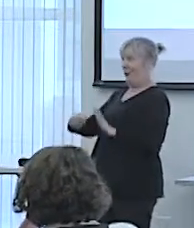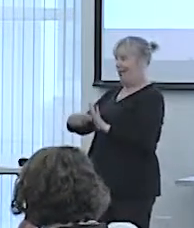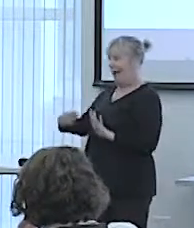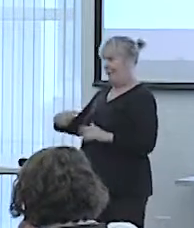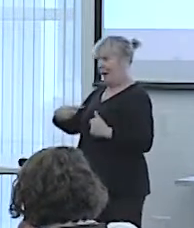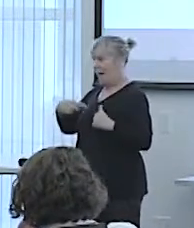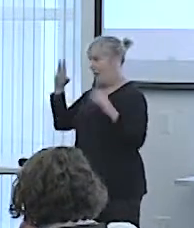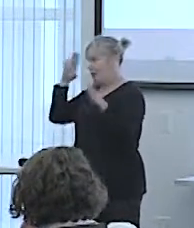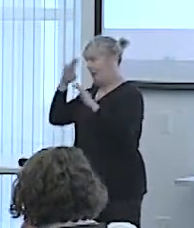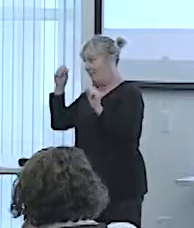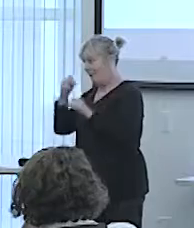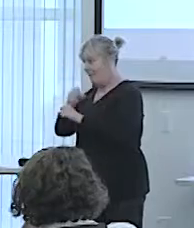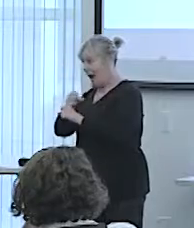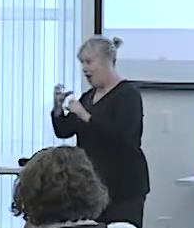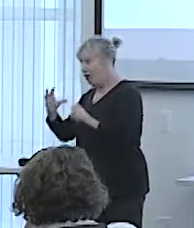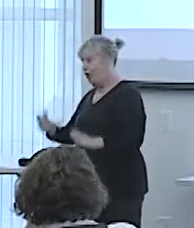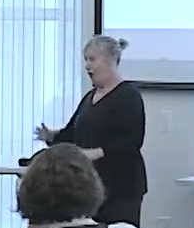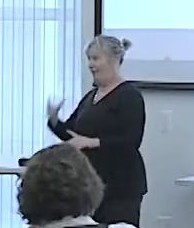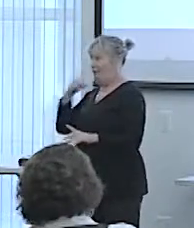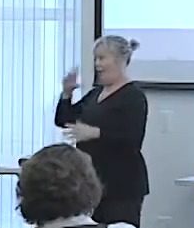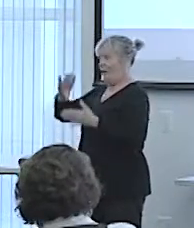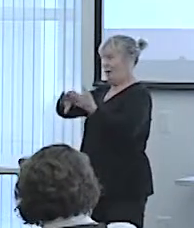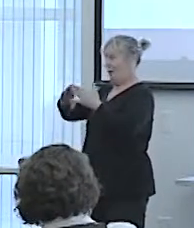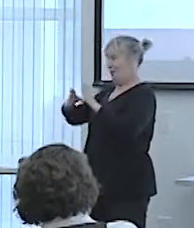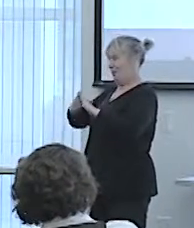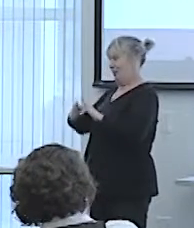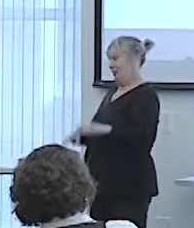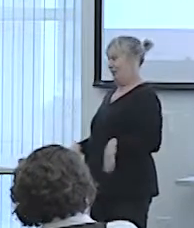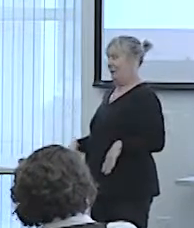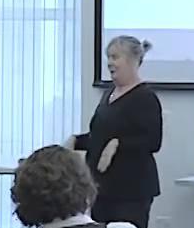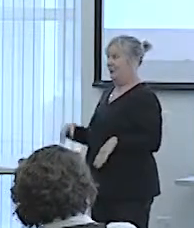on how to address that without the um, "well fuck you too."